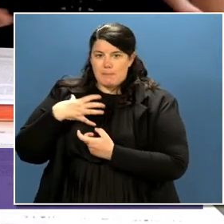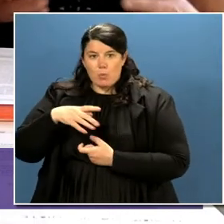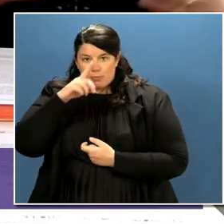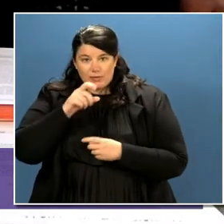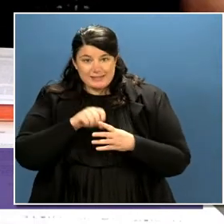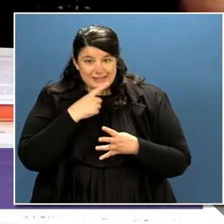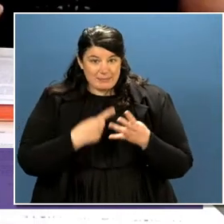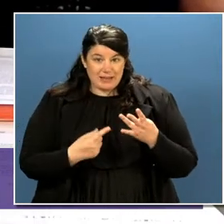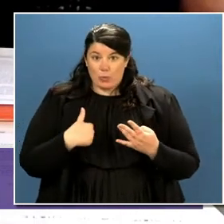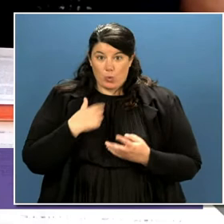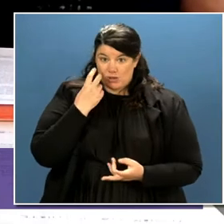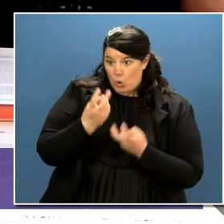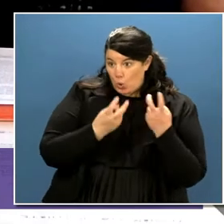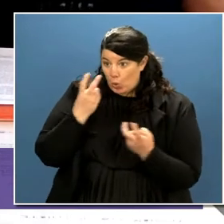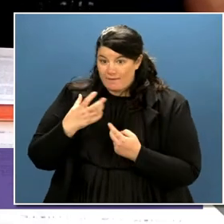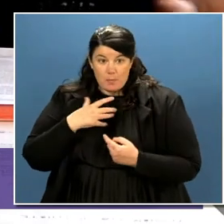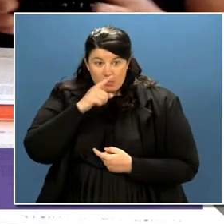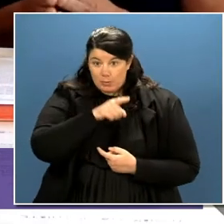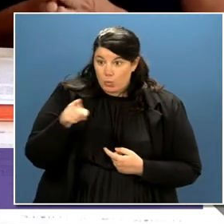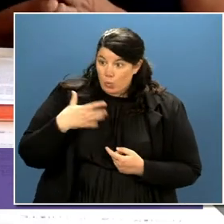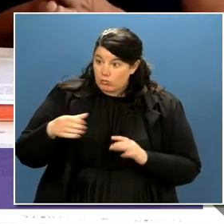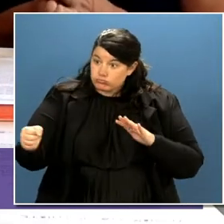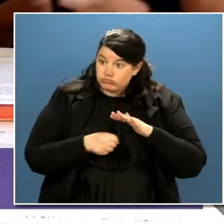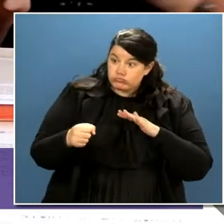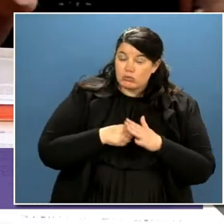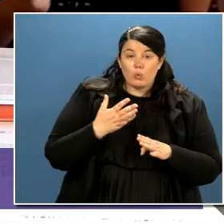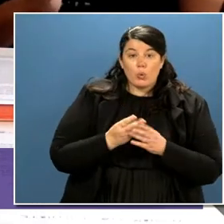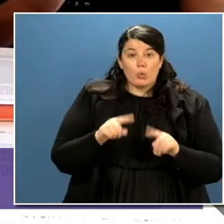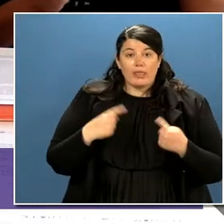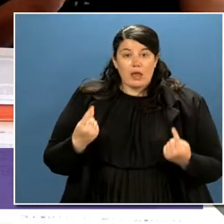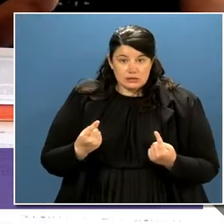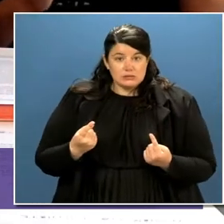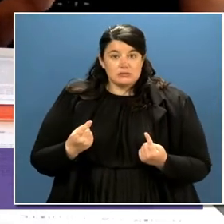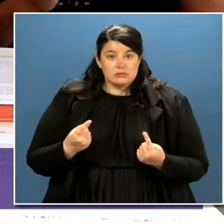we're always looking for more associates, and they can work in and the